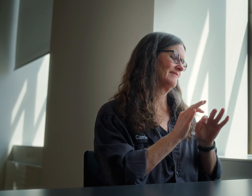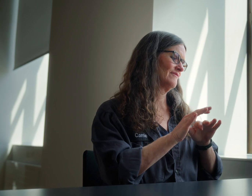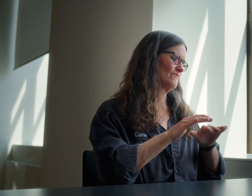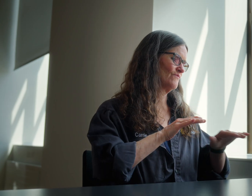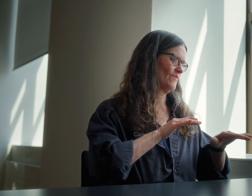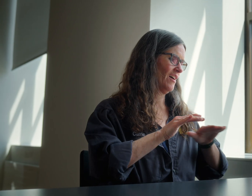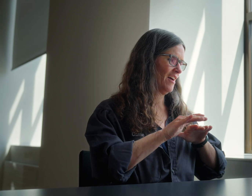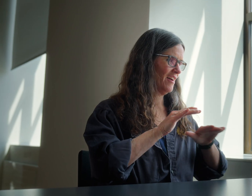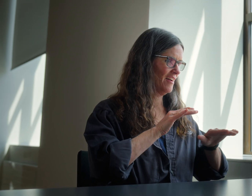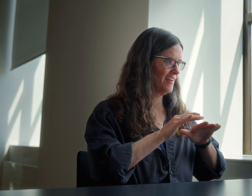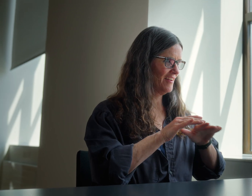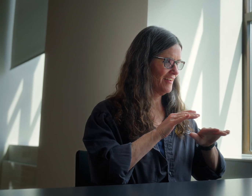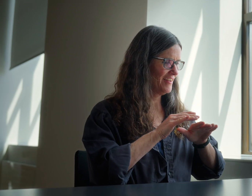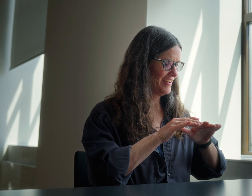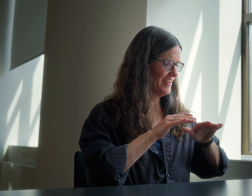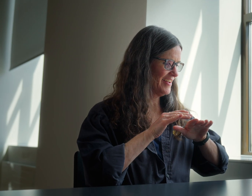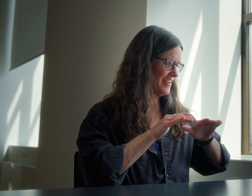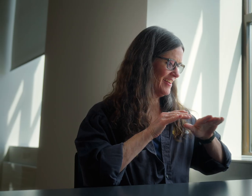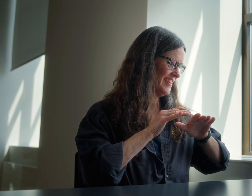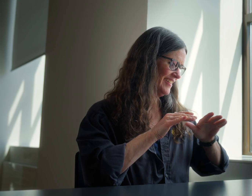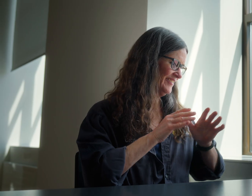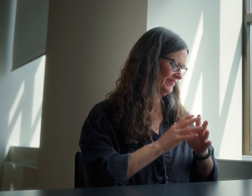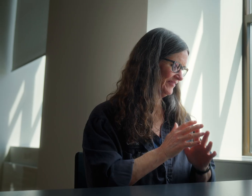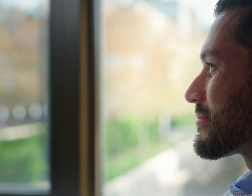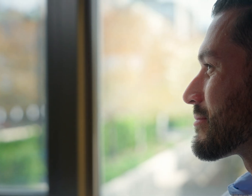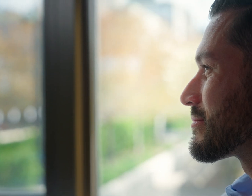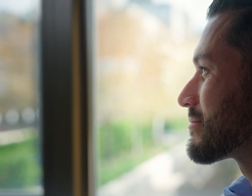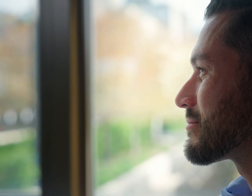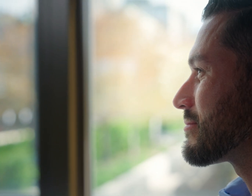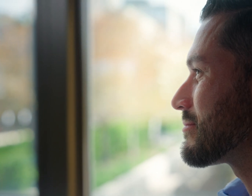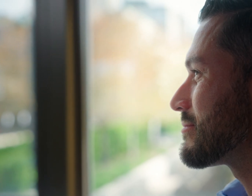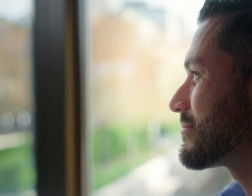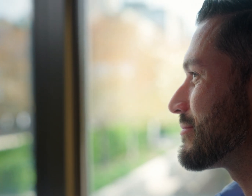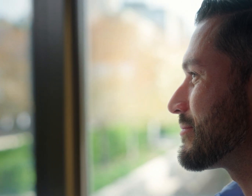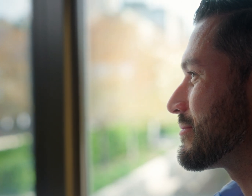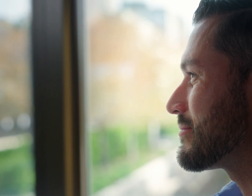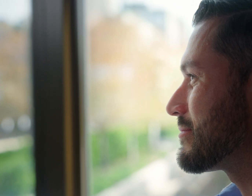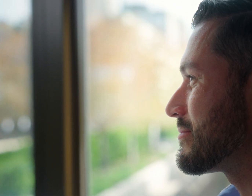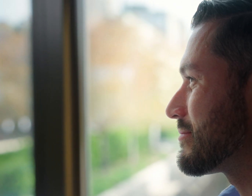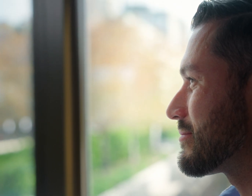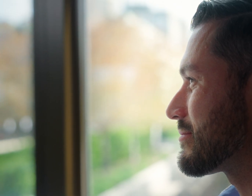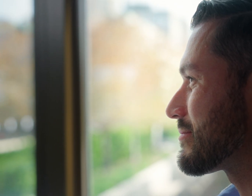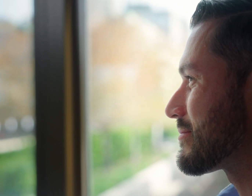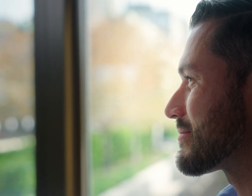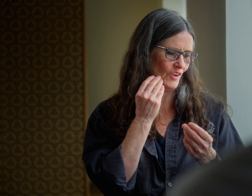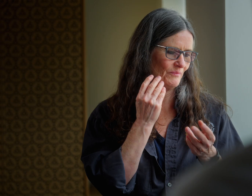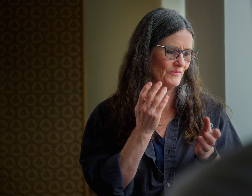an in-person interpreter. But since 2020 and having access to VRI On-Demand, I can have